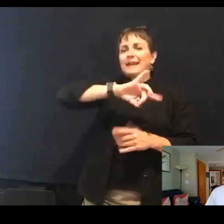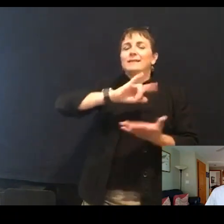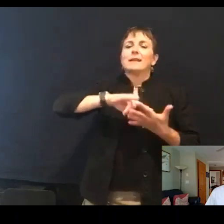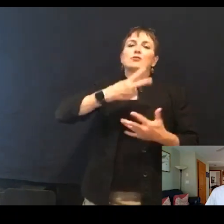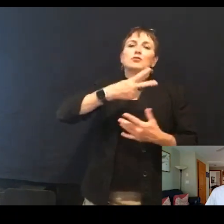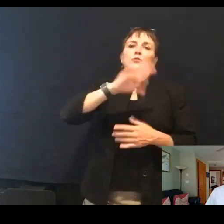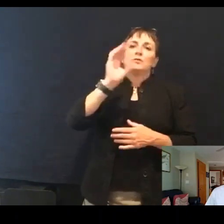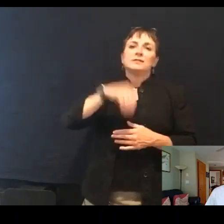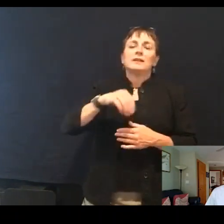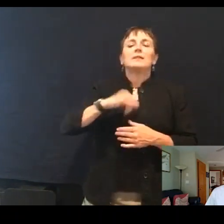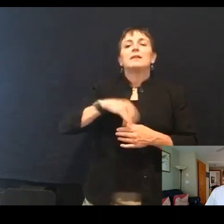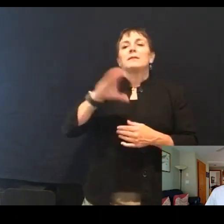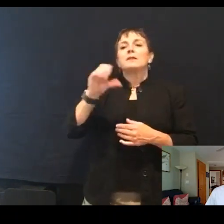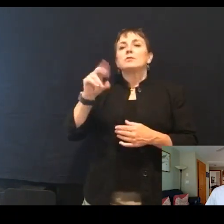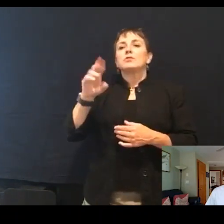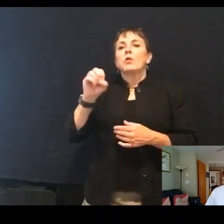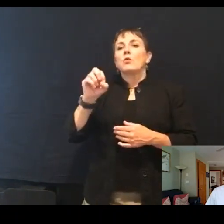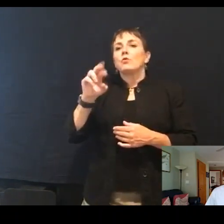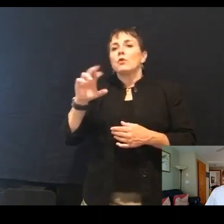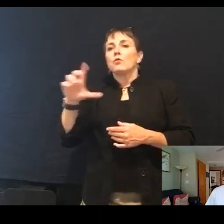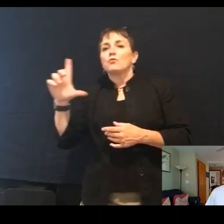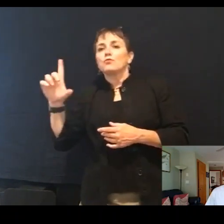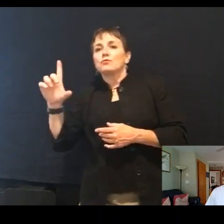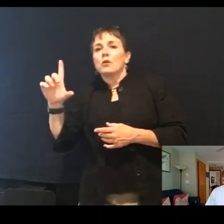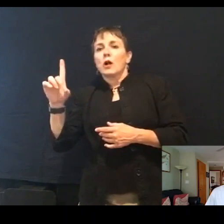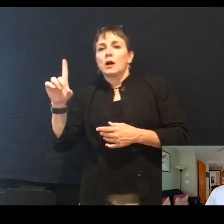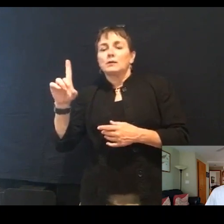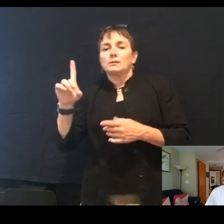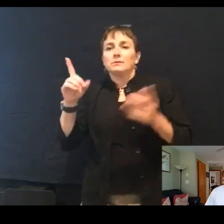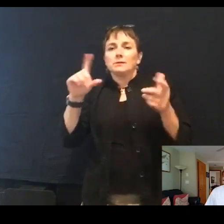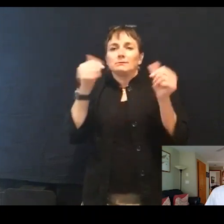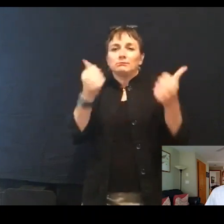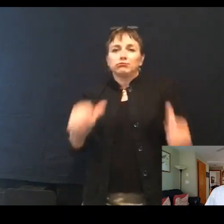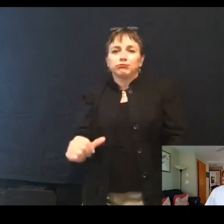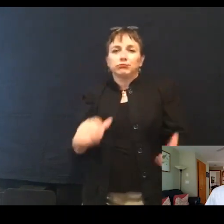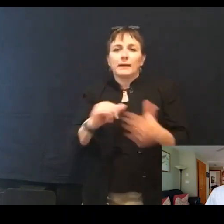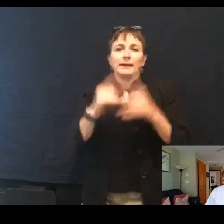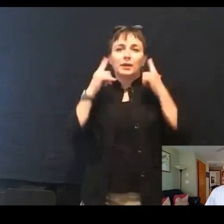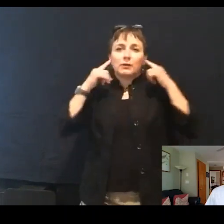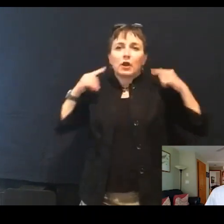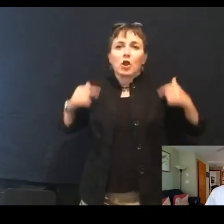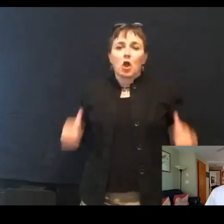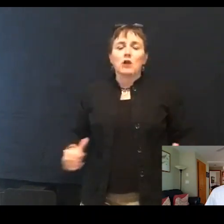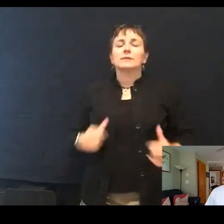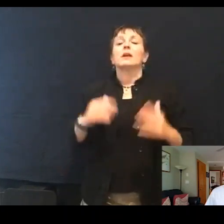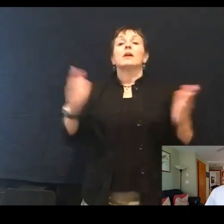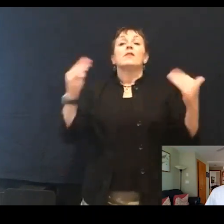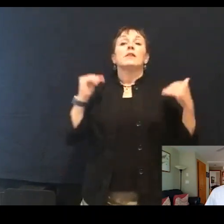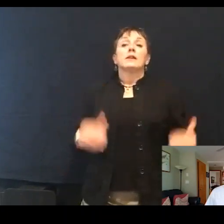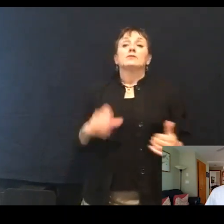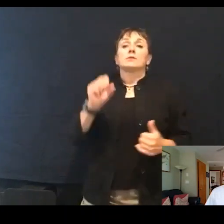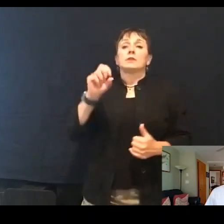That causes cone-rod dystrophy and hearing loss. And the next gene was the USH1C gene